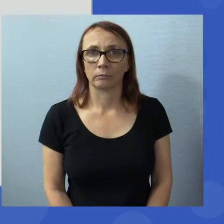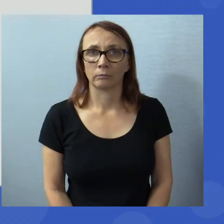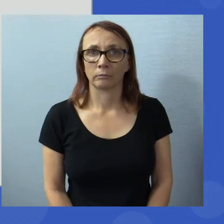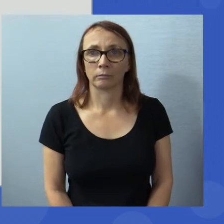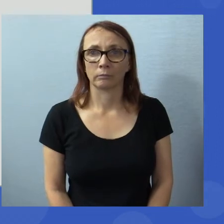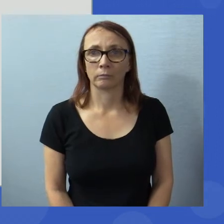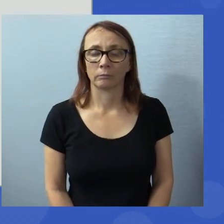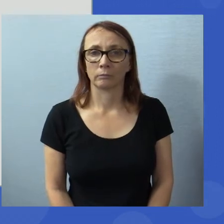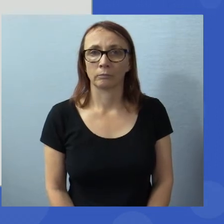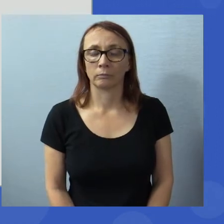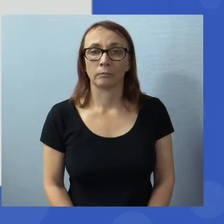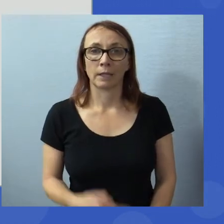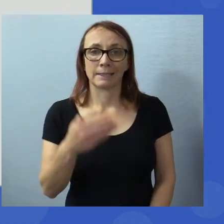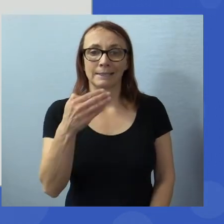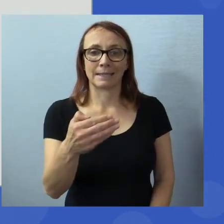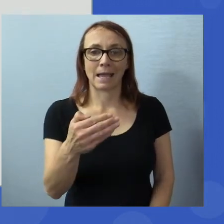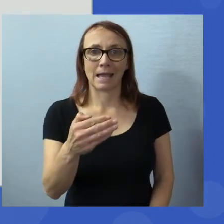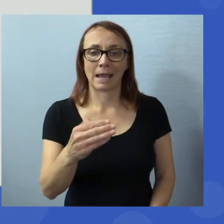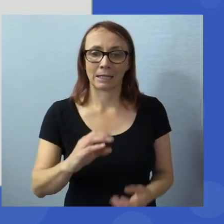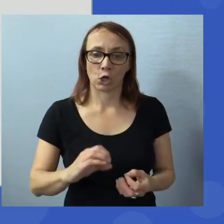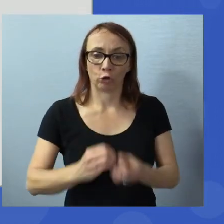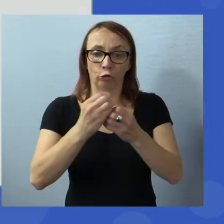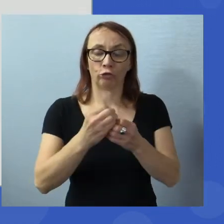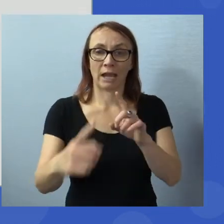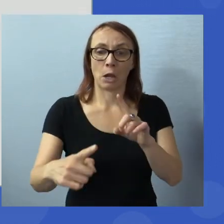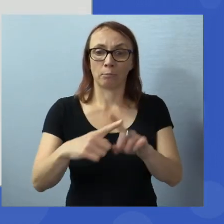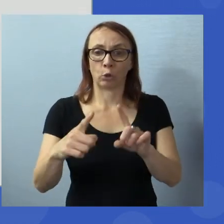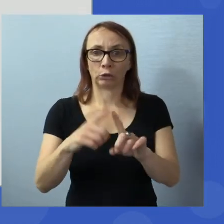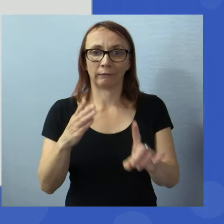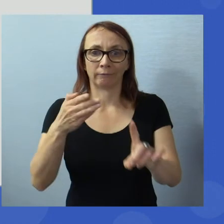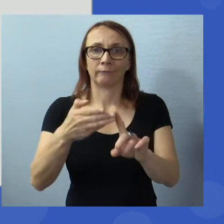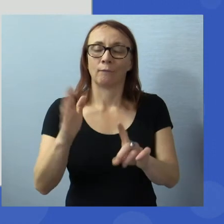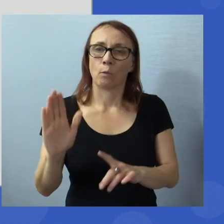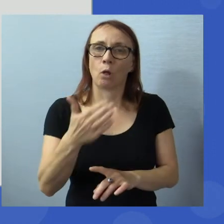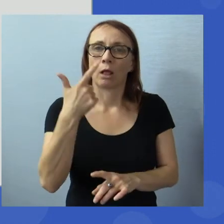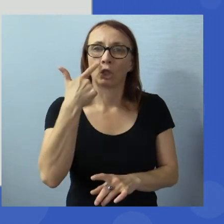moving on to number nine create a positive destinations for all of our young people